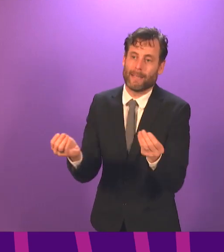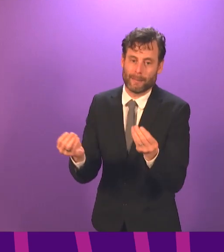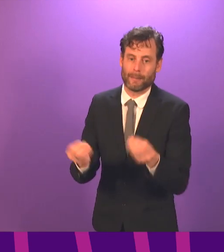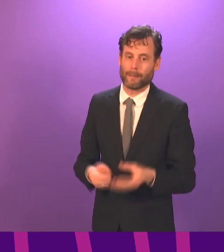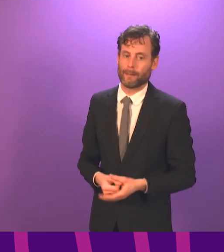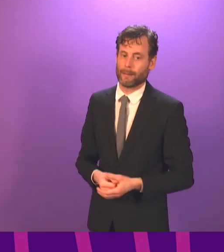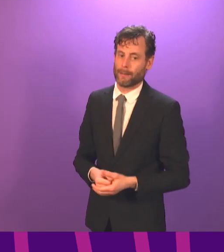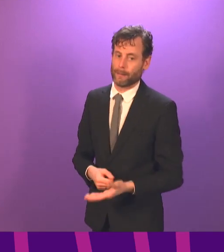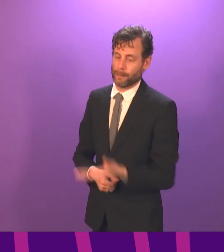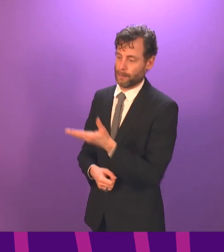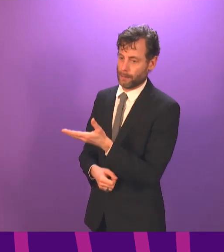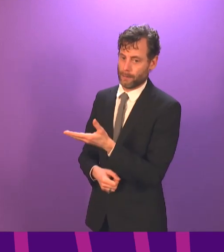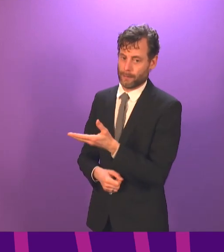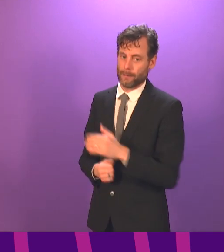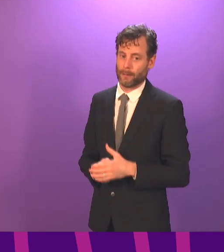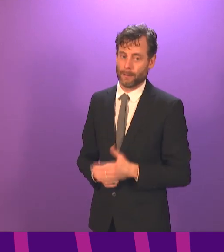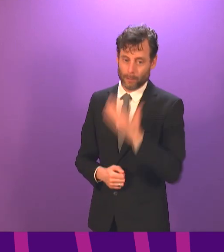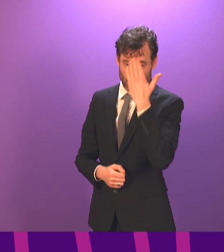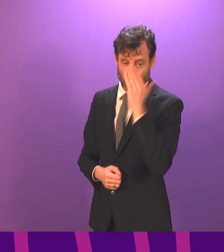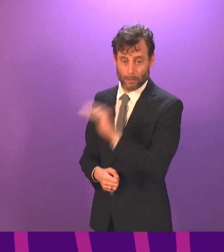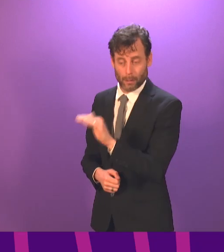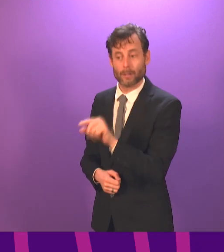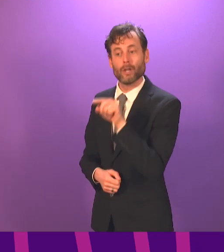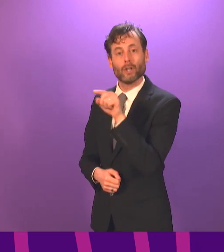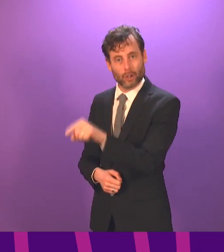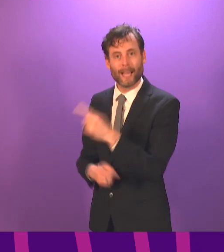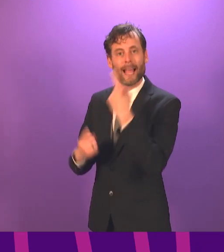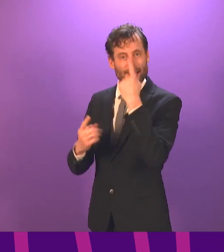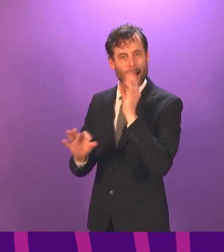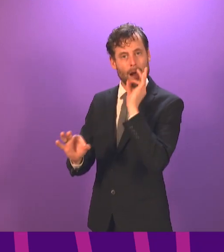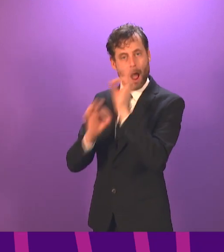I remind the minister and those on the front bench that Ms Boyack is entitled to ask a certain number